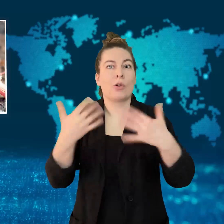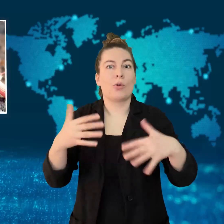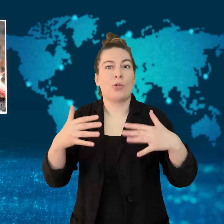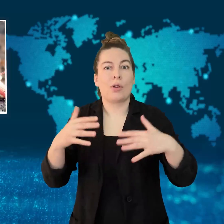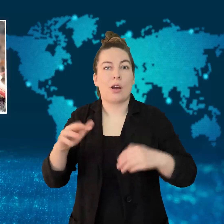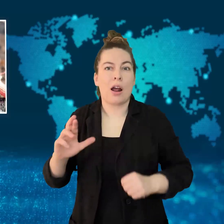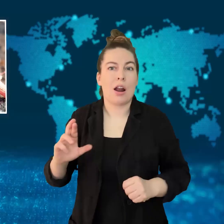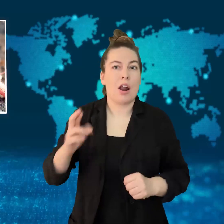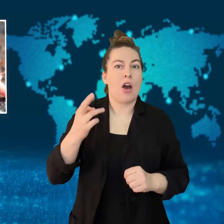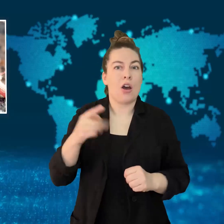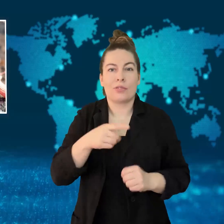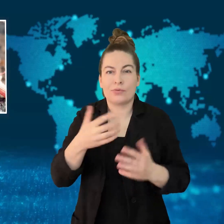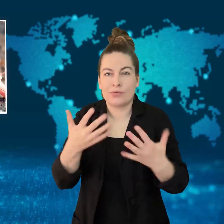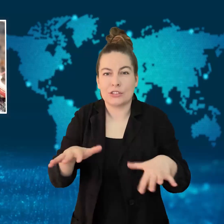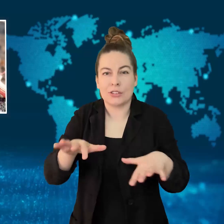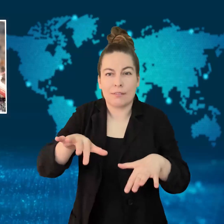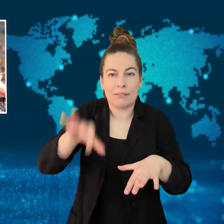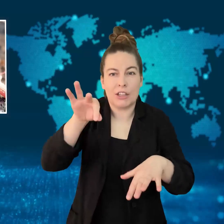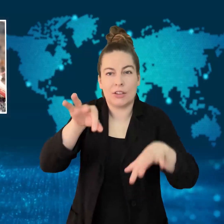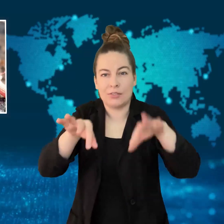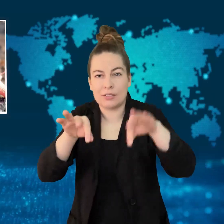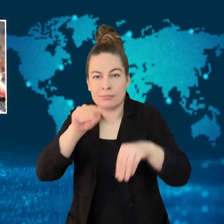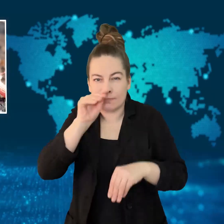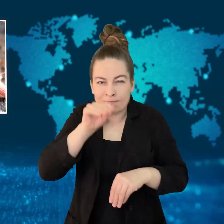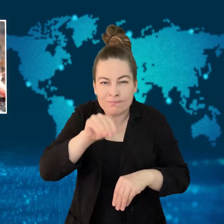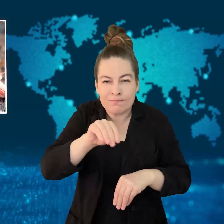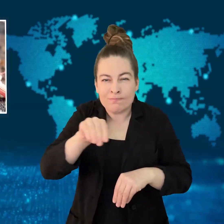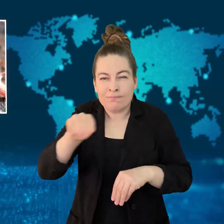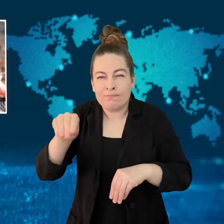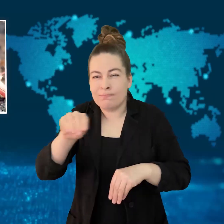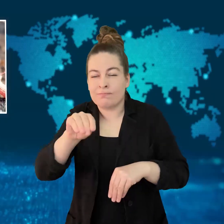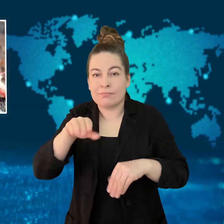sniffing out over 100 landmines in Cambodia.